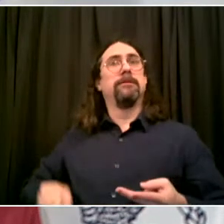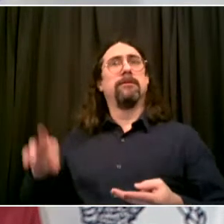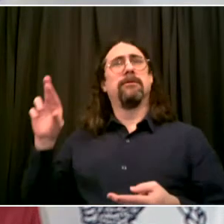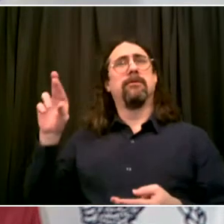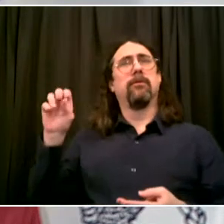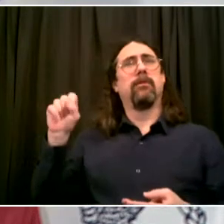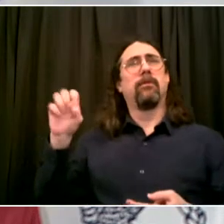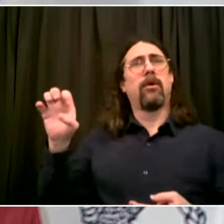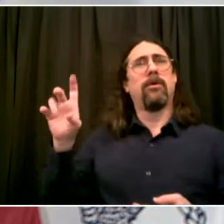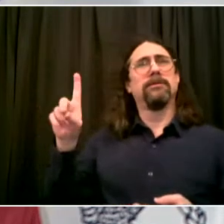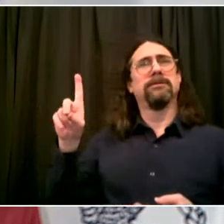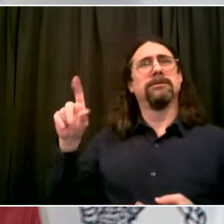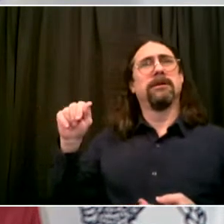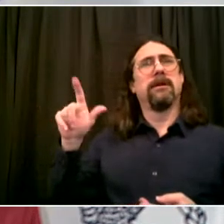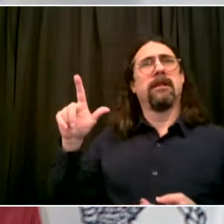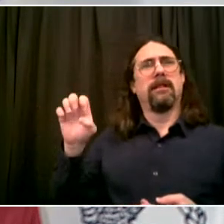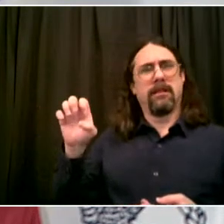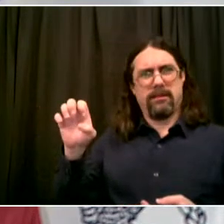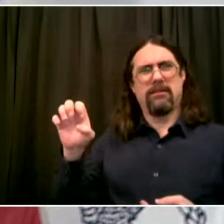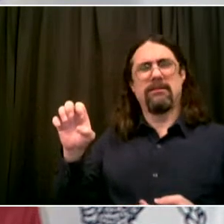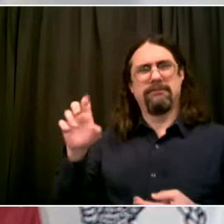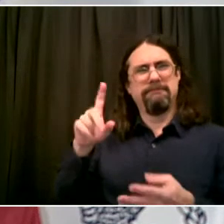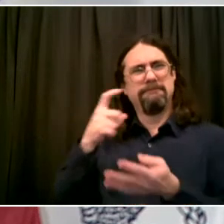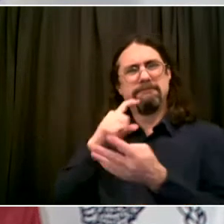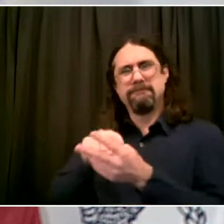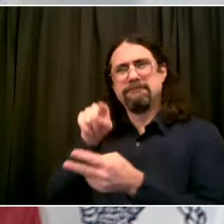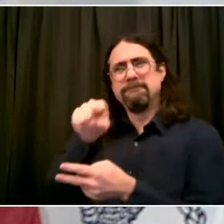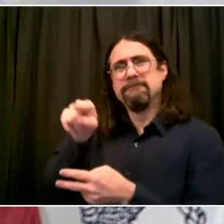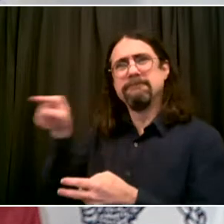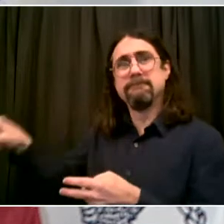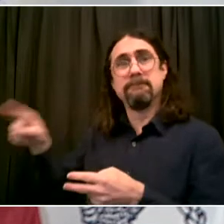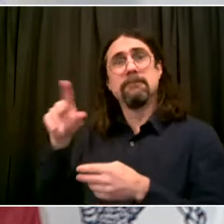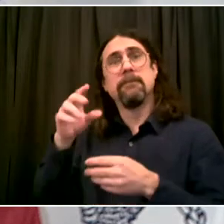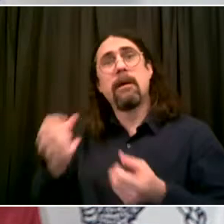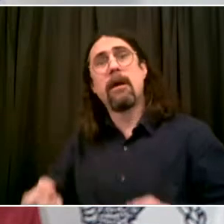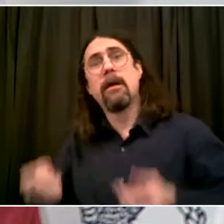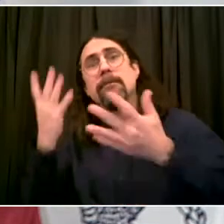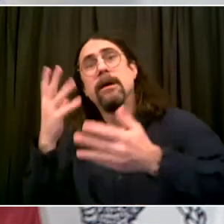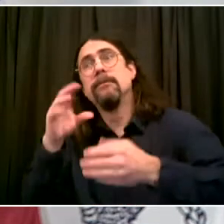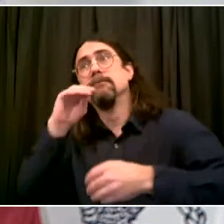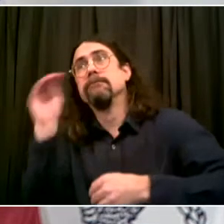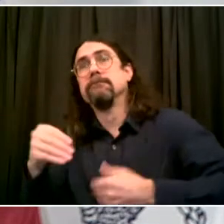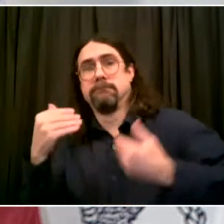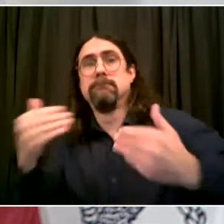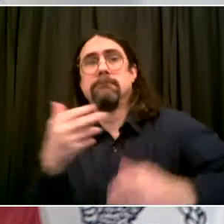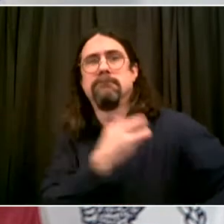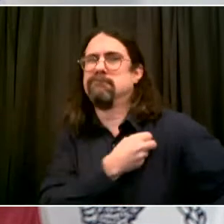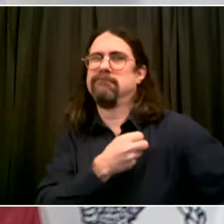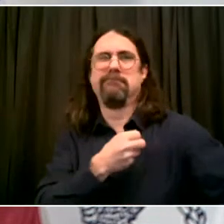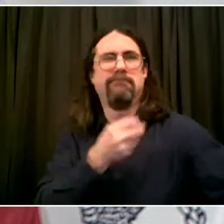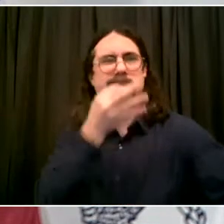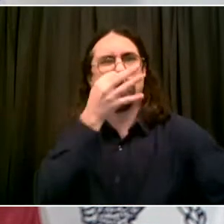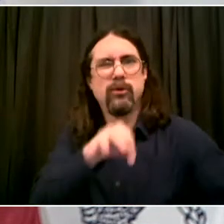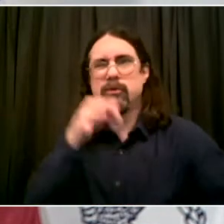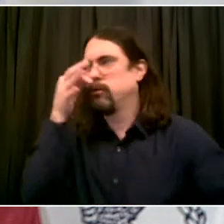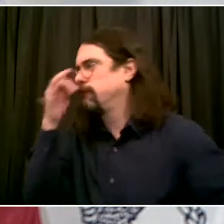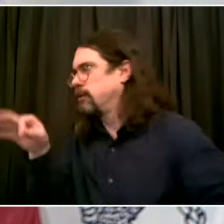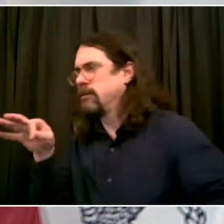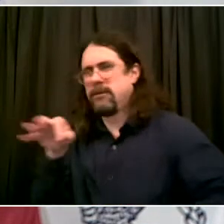T. HHE ESARARE LLW O VACCINATION RATE AREAS AND THEY ARE NOT HIGH